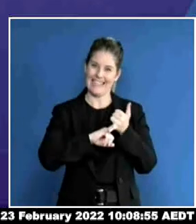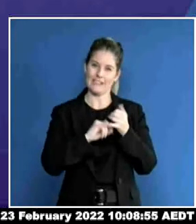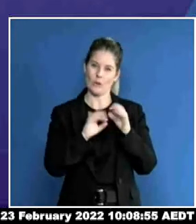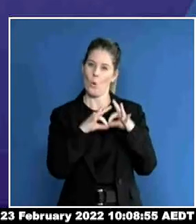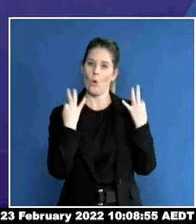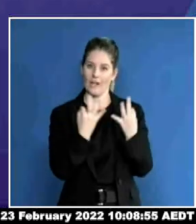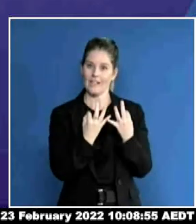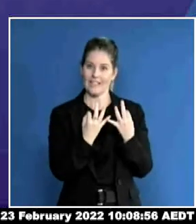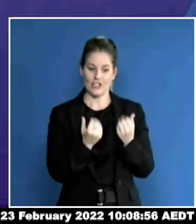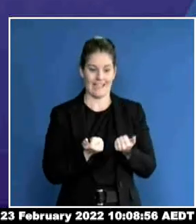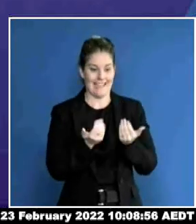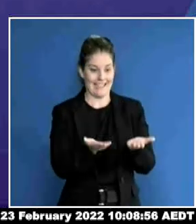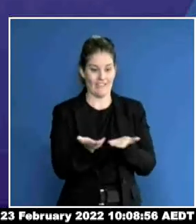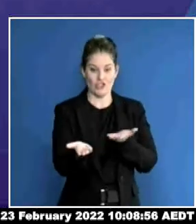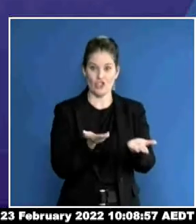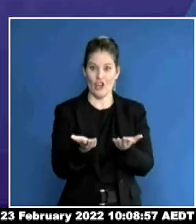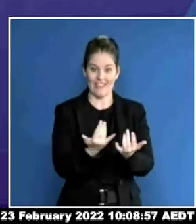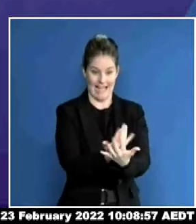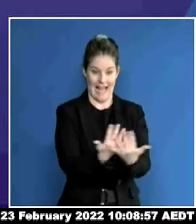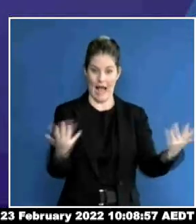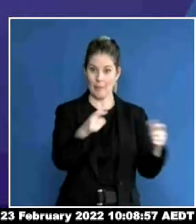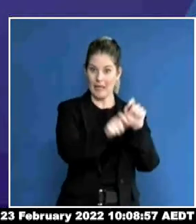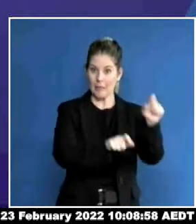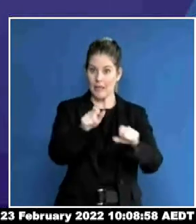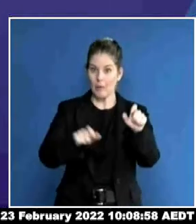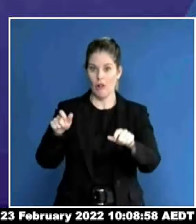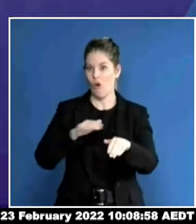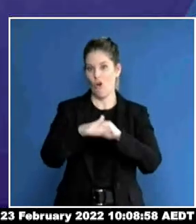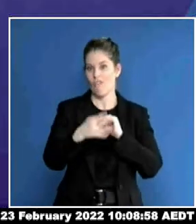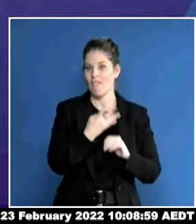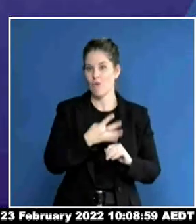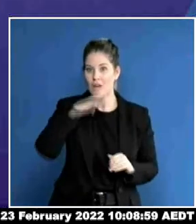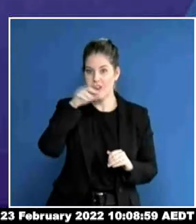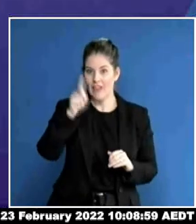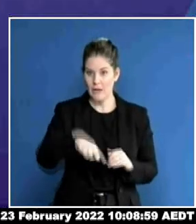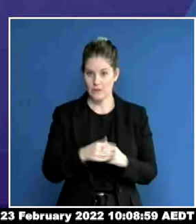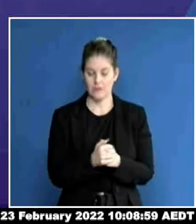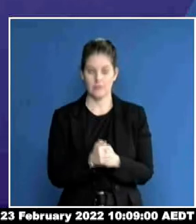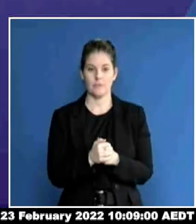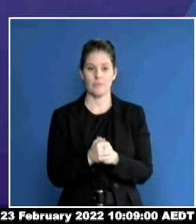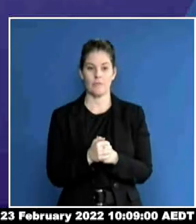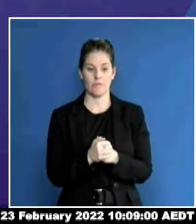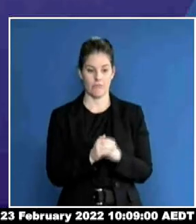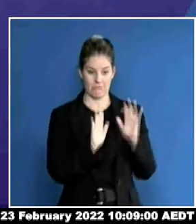participants. According to this set of statistics, the number of DES participants